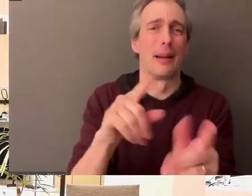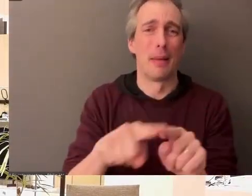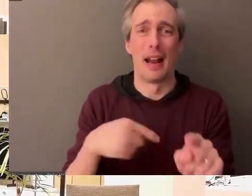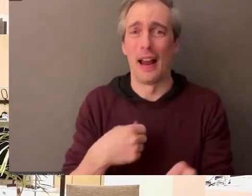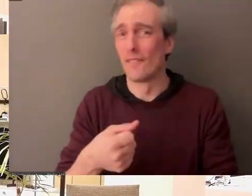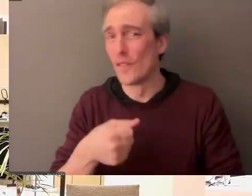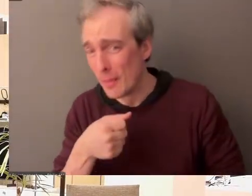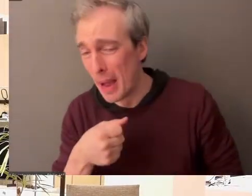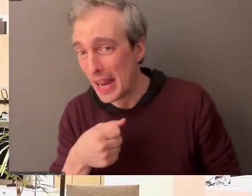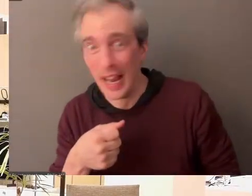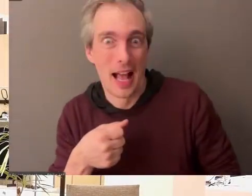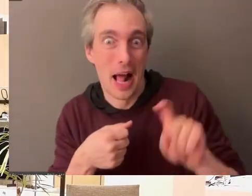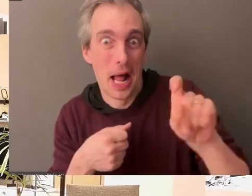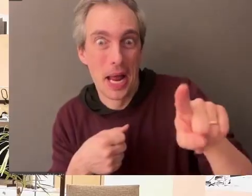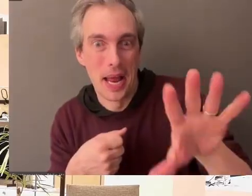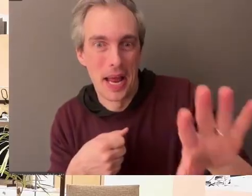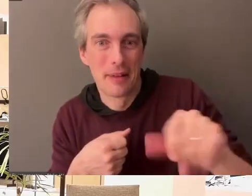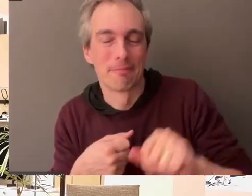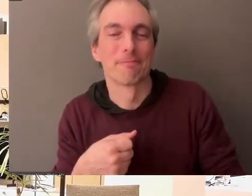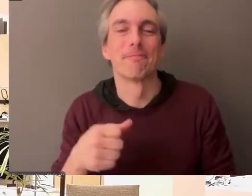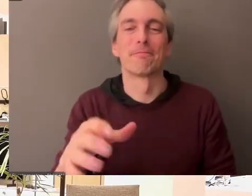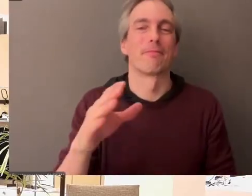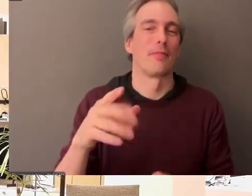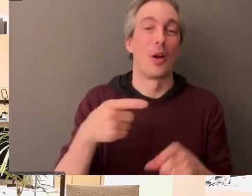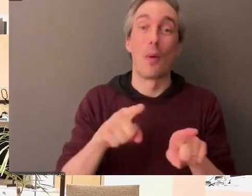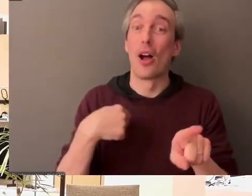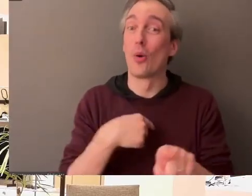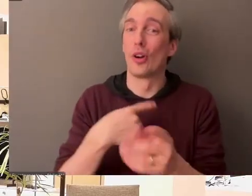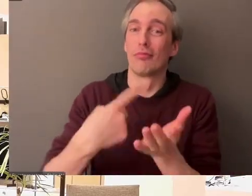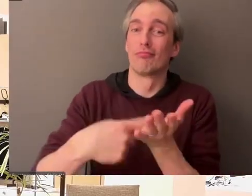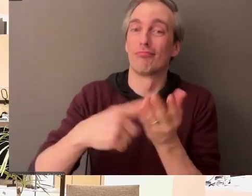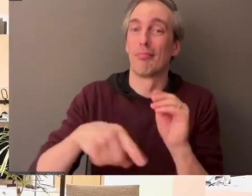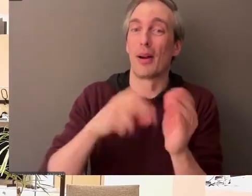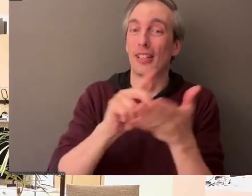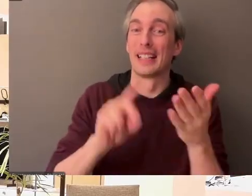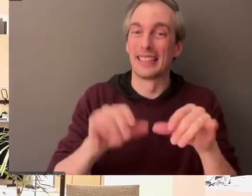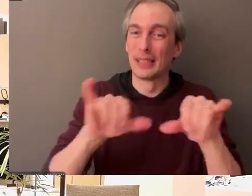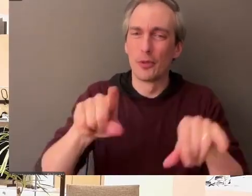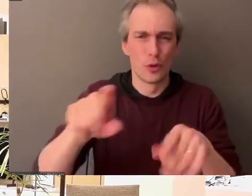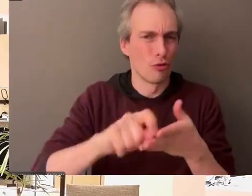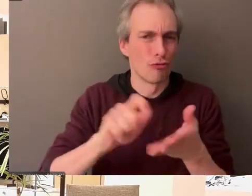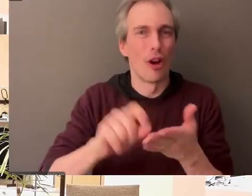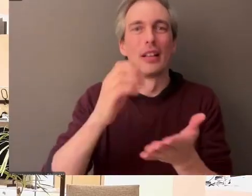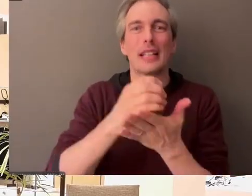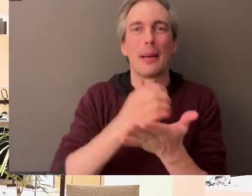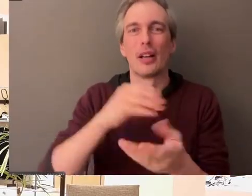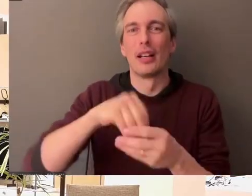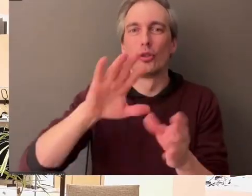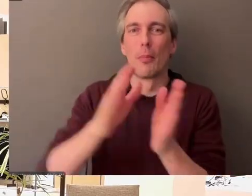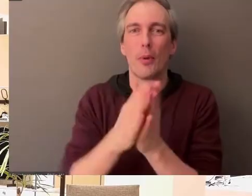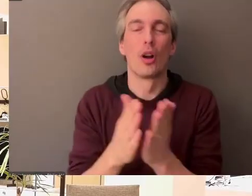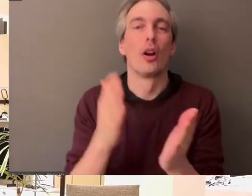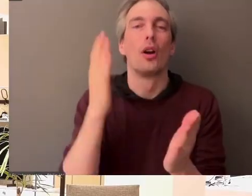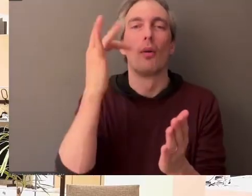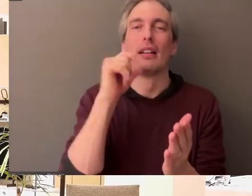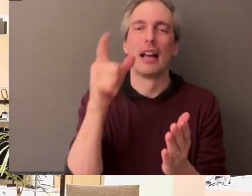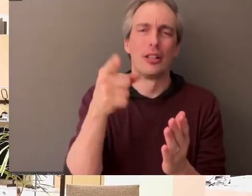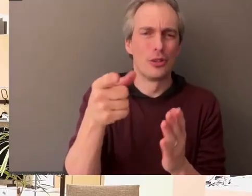about design systems... And you've written a chapter in the book... I did. Why don't you give us some more thoughts and notions about best